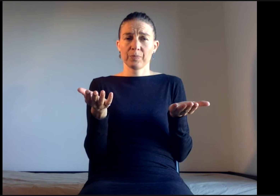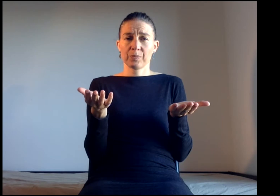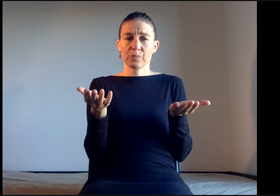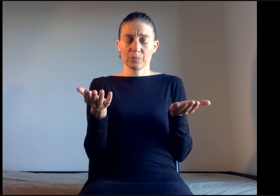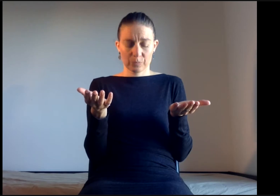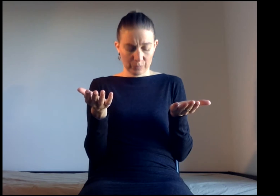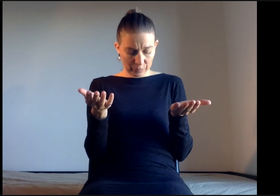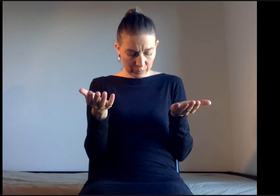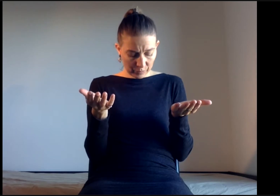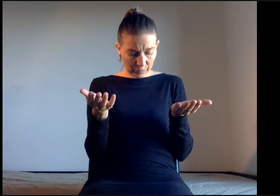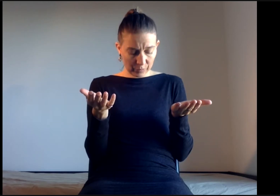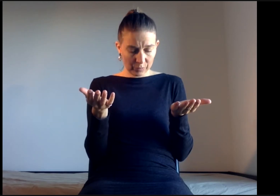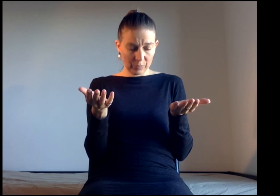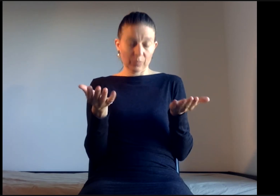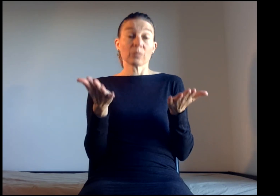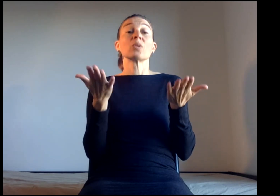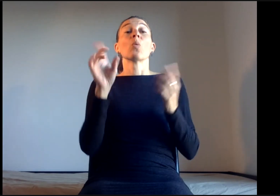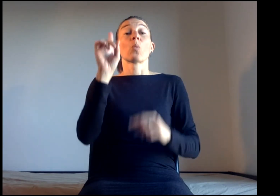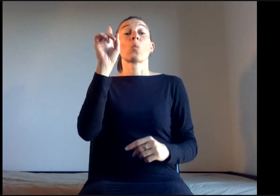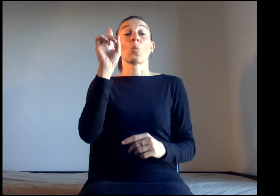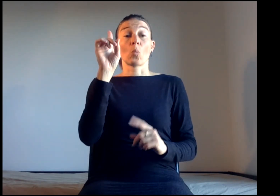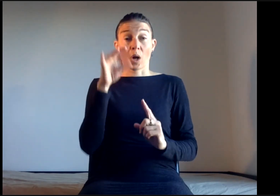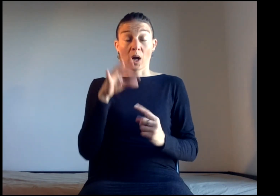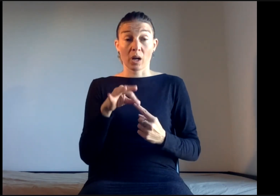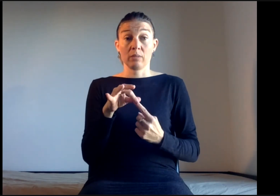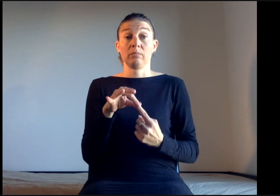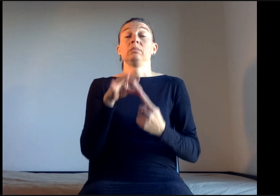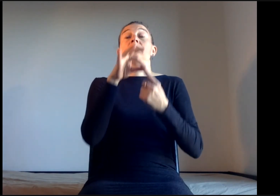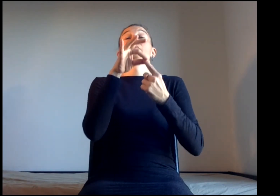that the people and the families are kind of left out